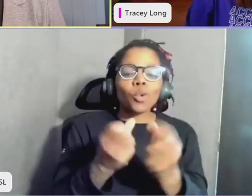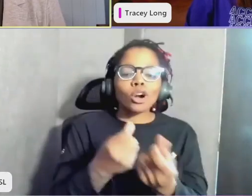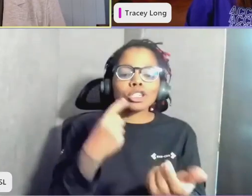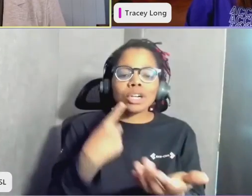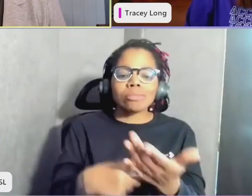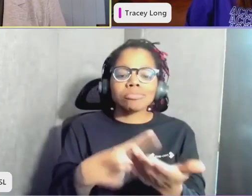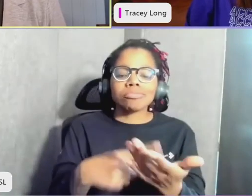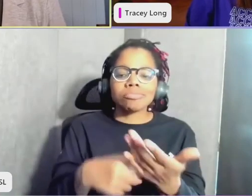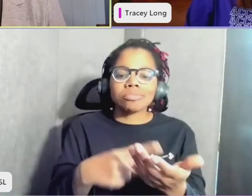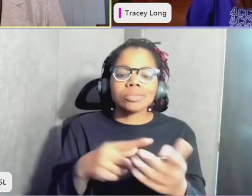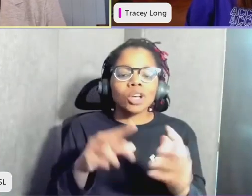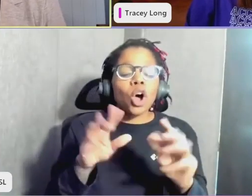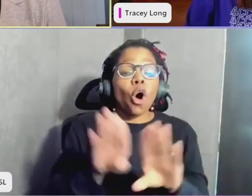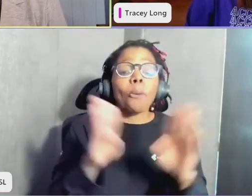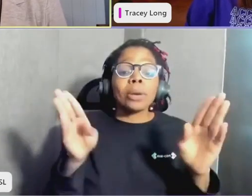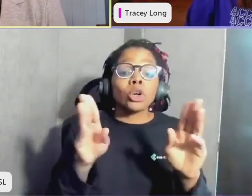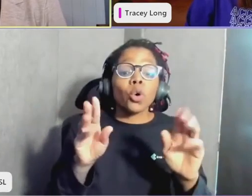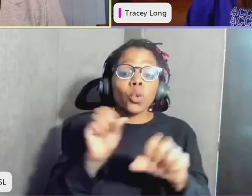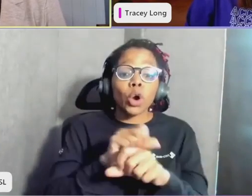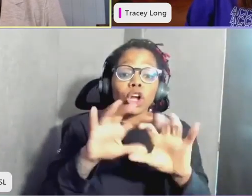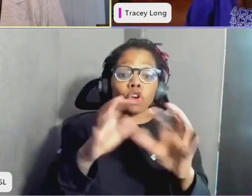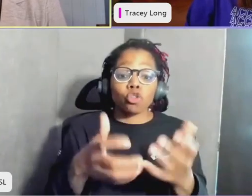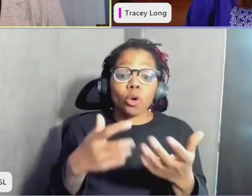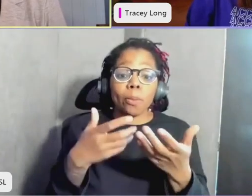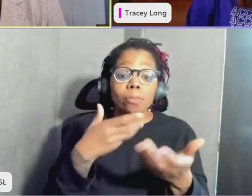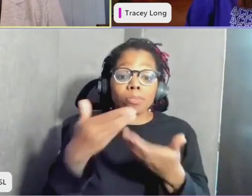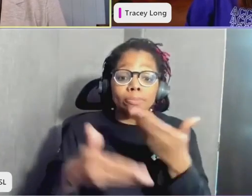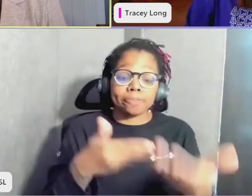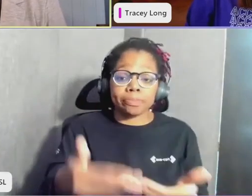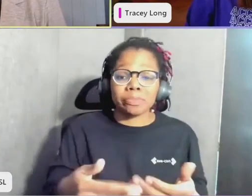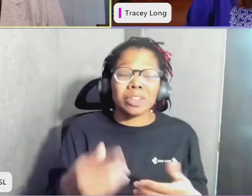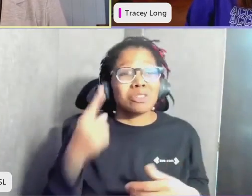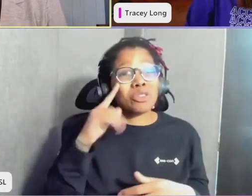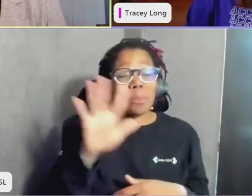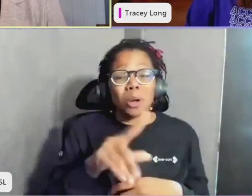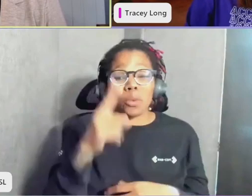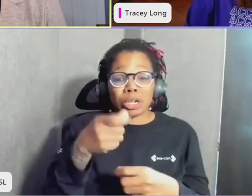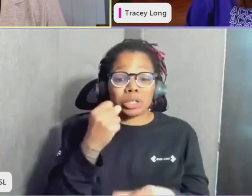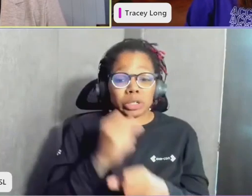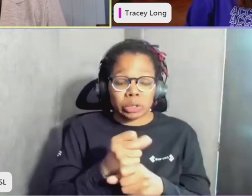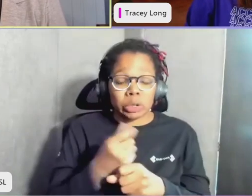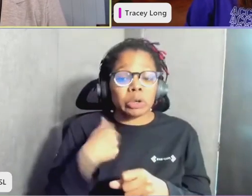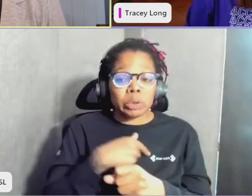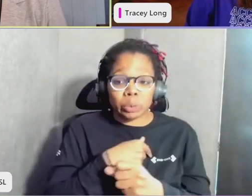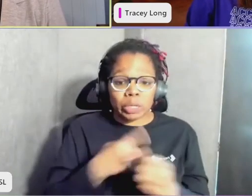standards. The 2.0 version was developed not by a group of people in the backroom but by an open workshop process,